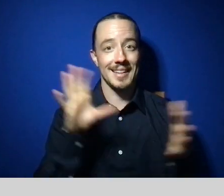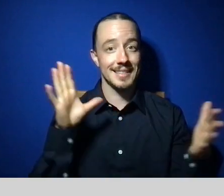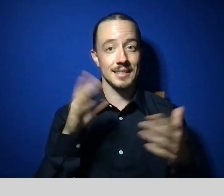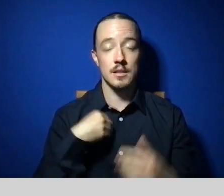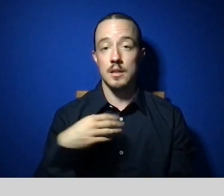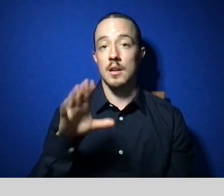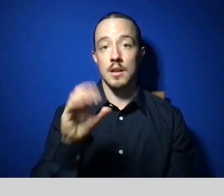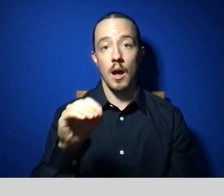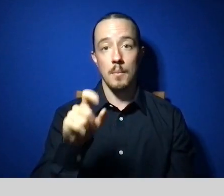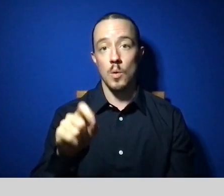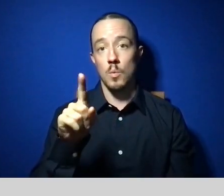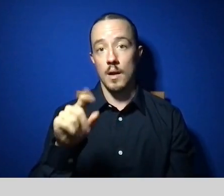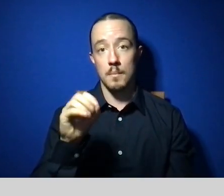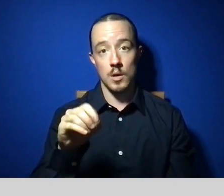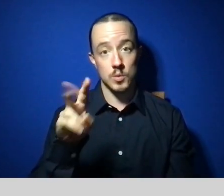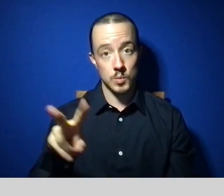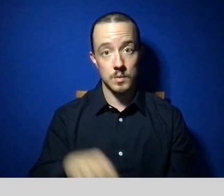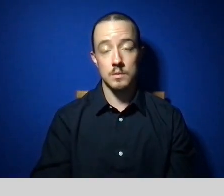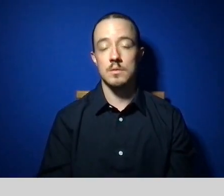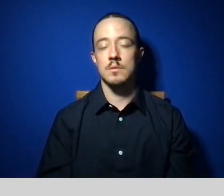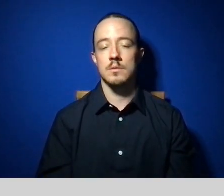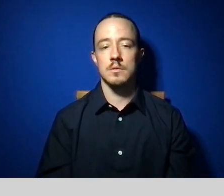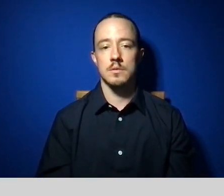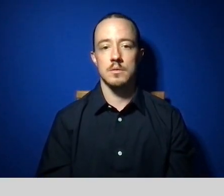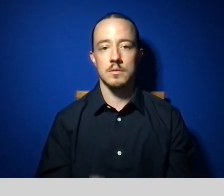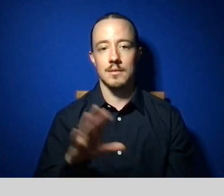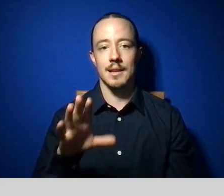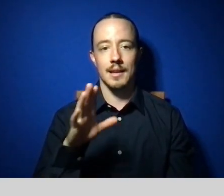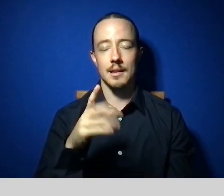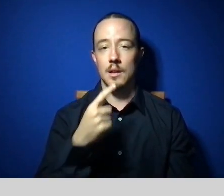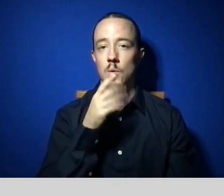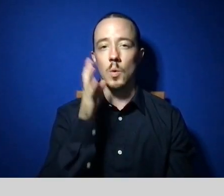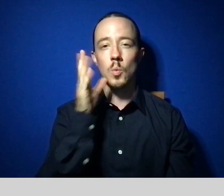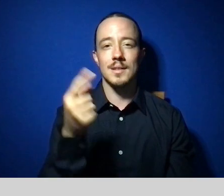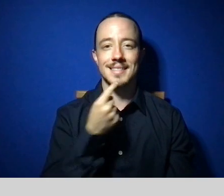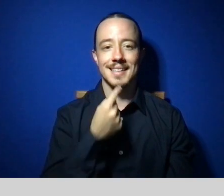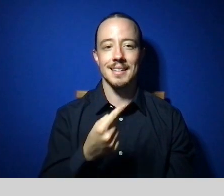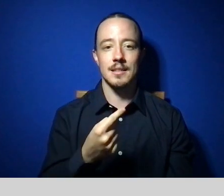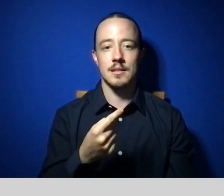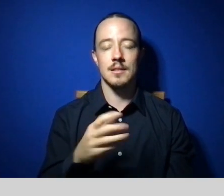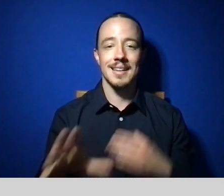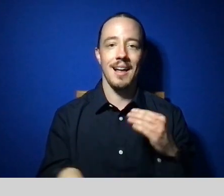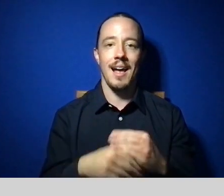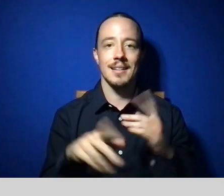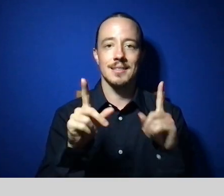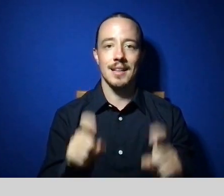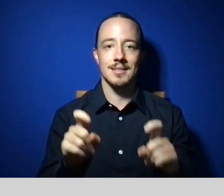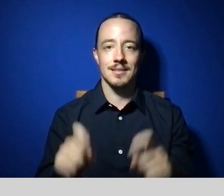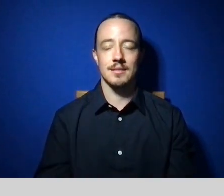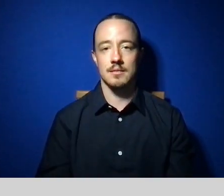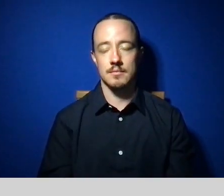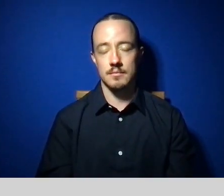And let's just say, Added tests, full stop. I hit the publish button.